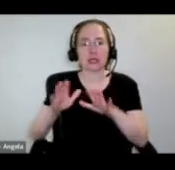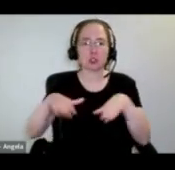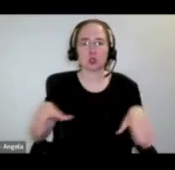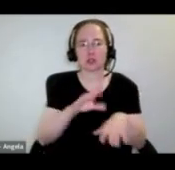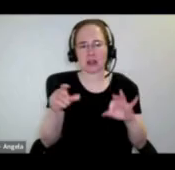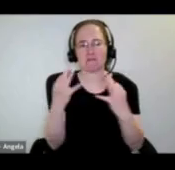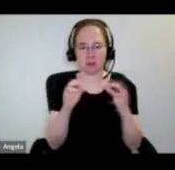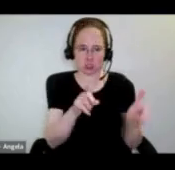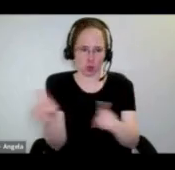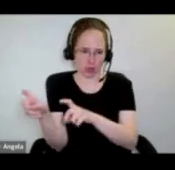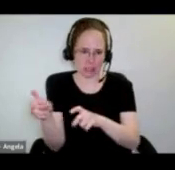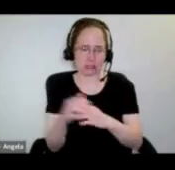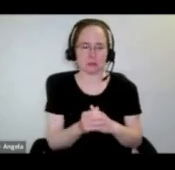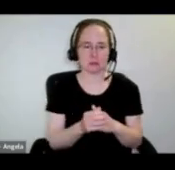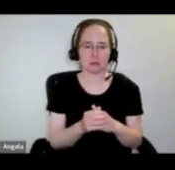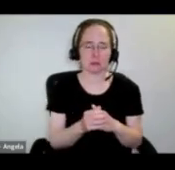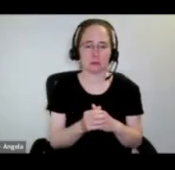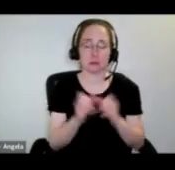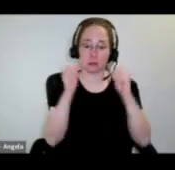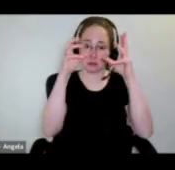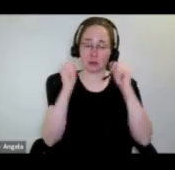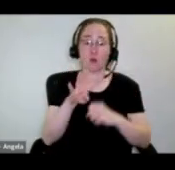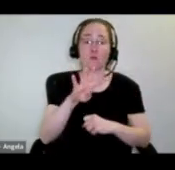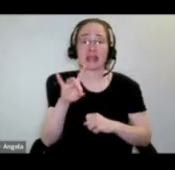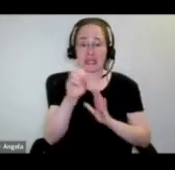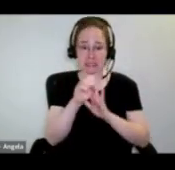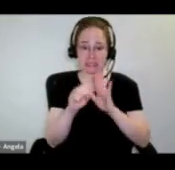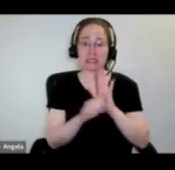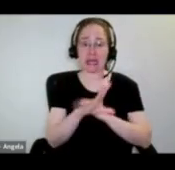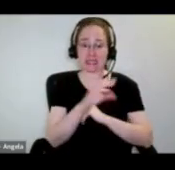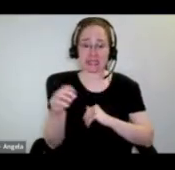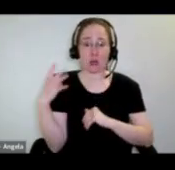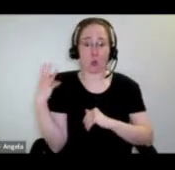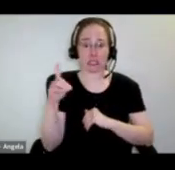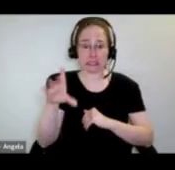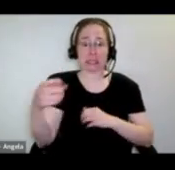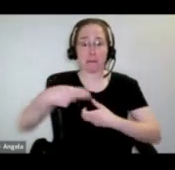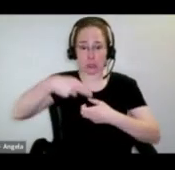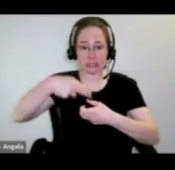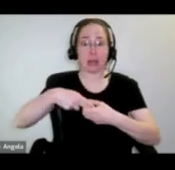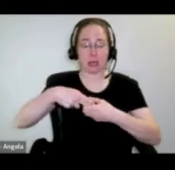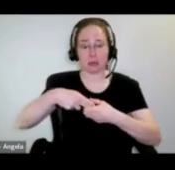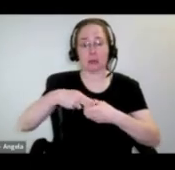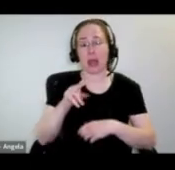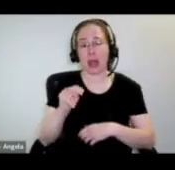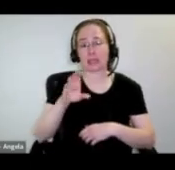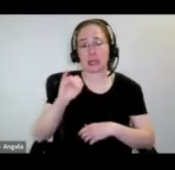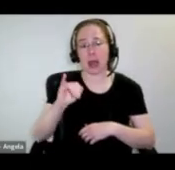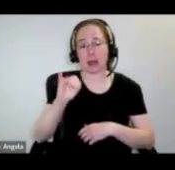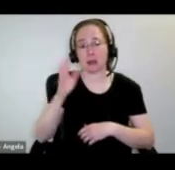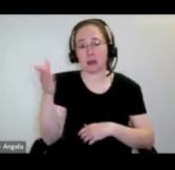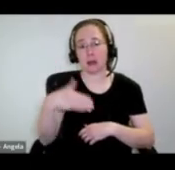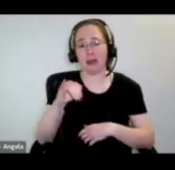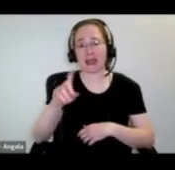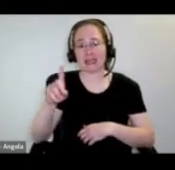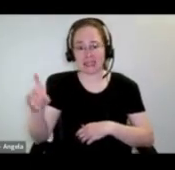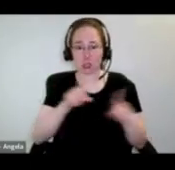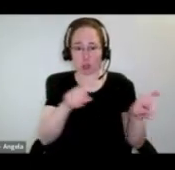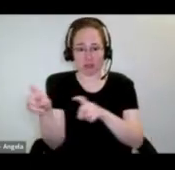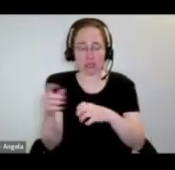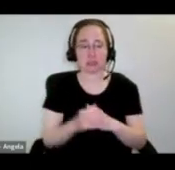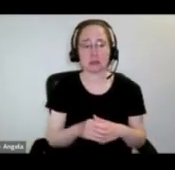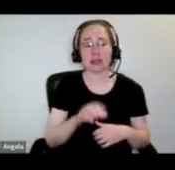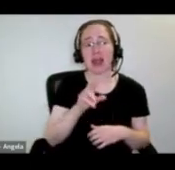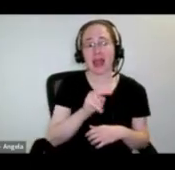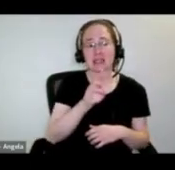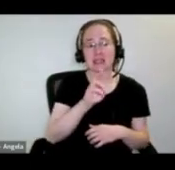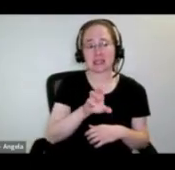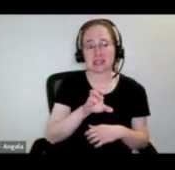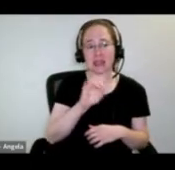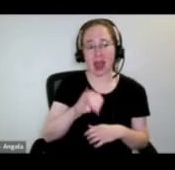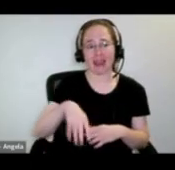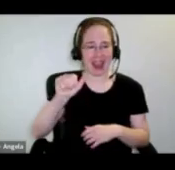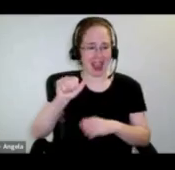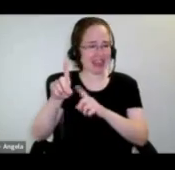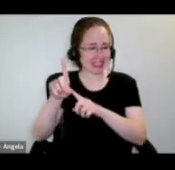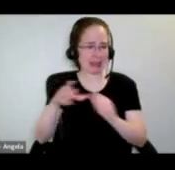Rosa Plasencia: First, with the in-person survey, and followed by the children and family surveys. Remarkably, 48 states in DC have participated in the NCI-IDD surveys.